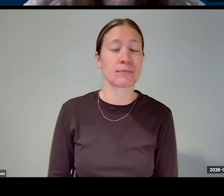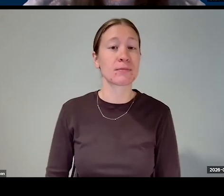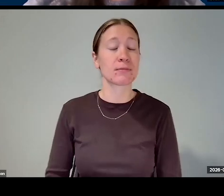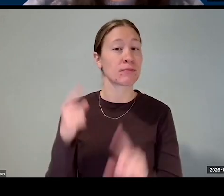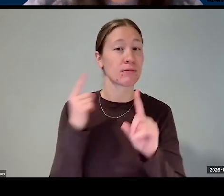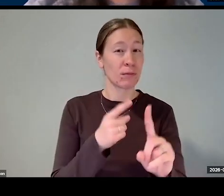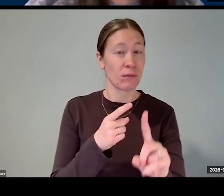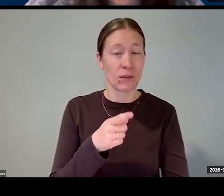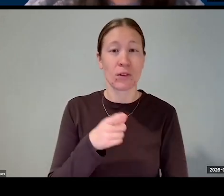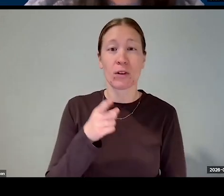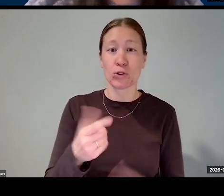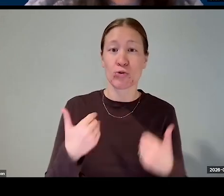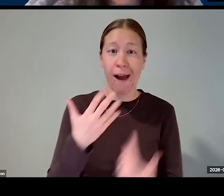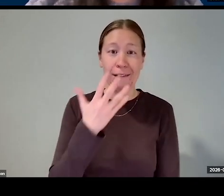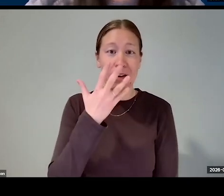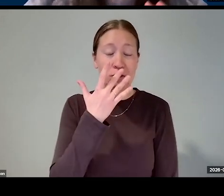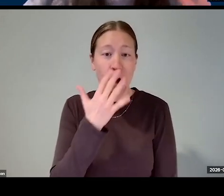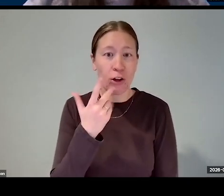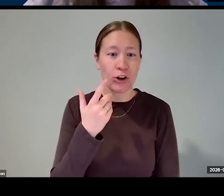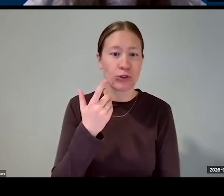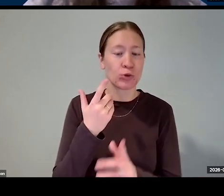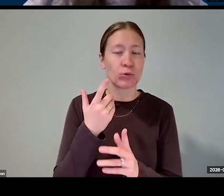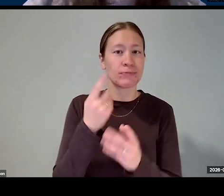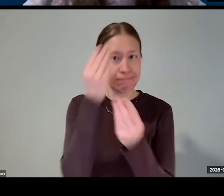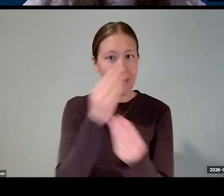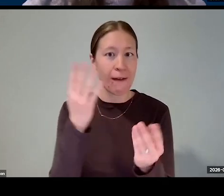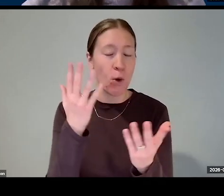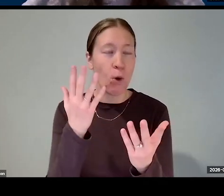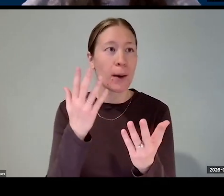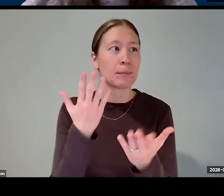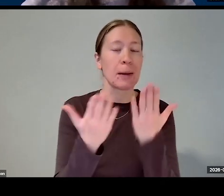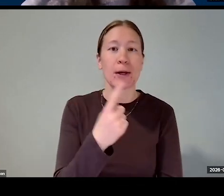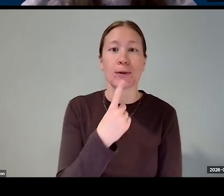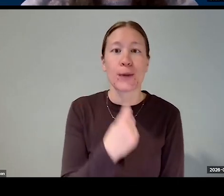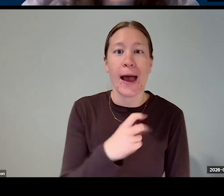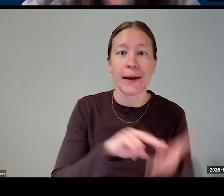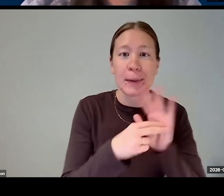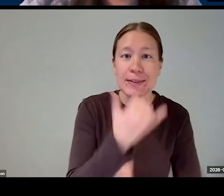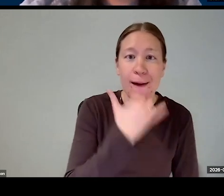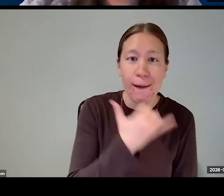to signal something to the audience like red for an error or green for good,